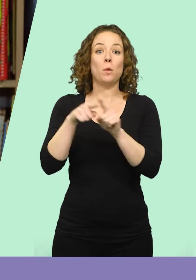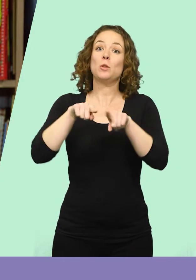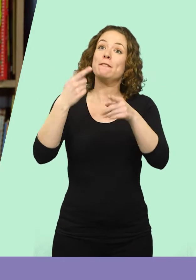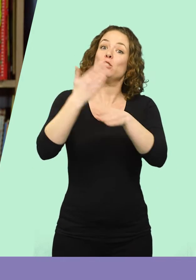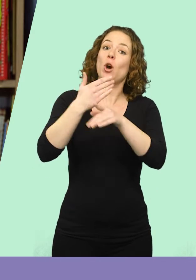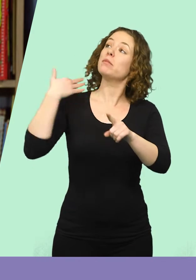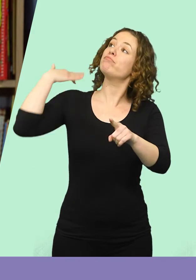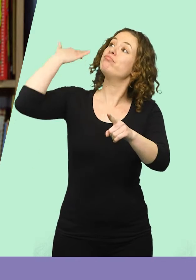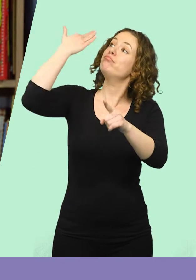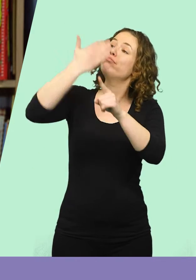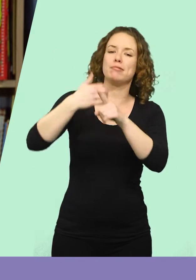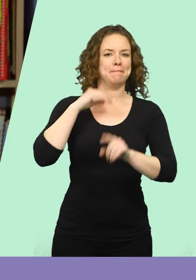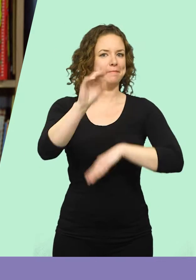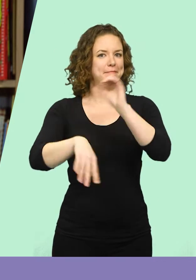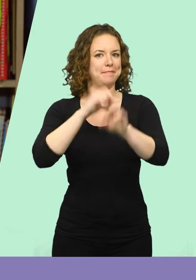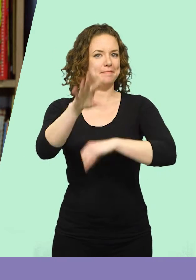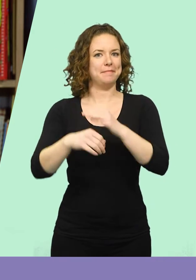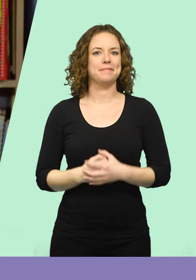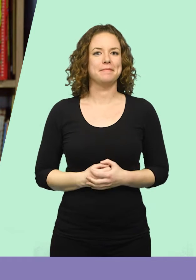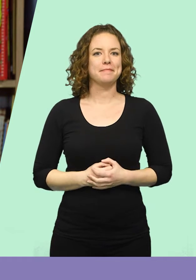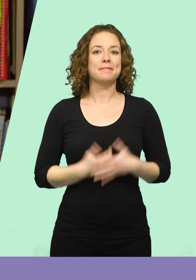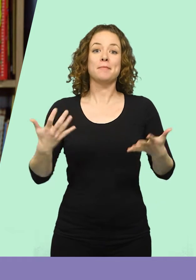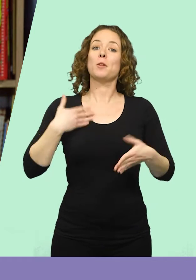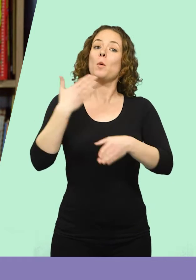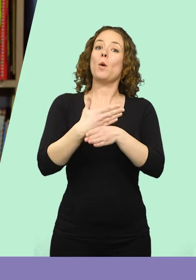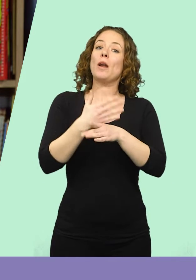I'm a specialist hearing impaired teaching assistant.